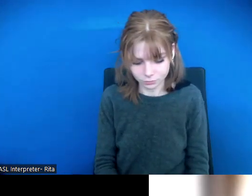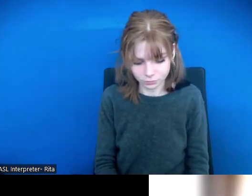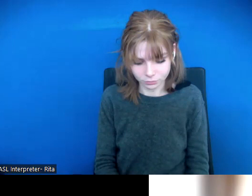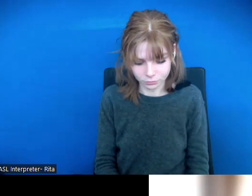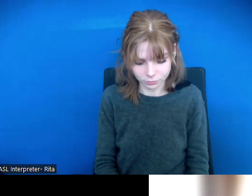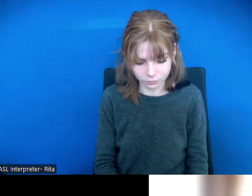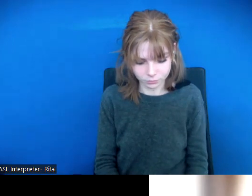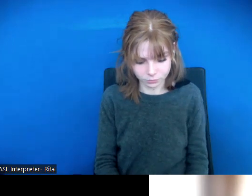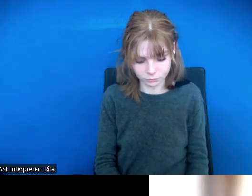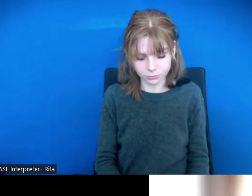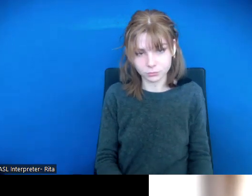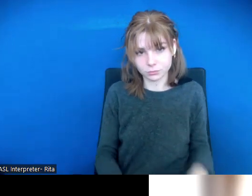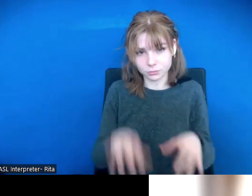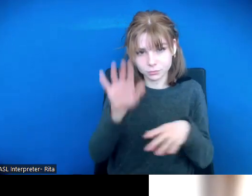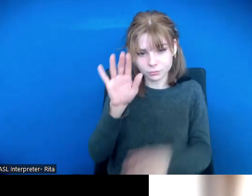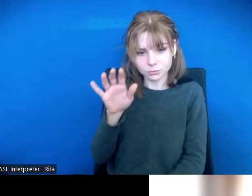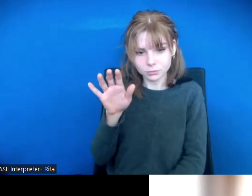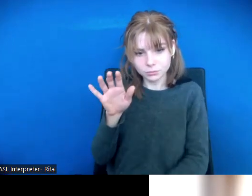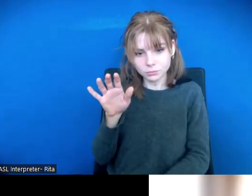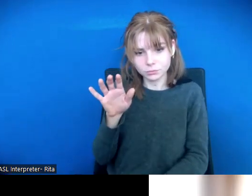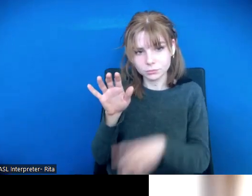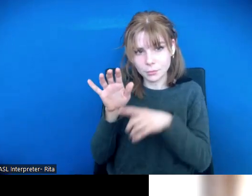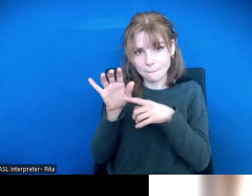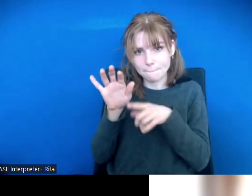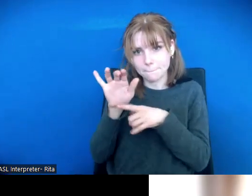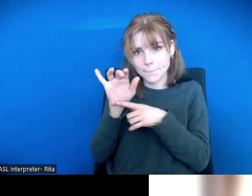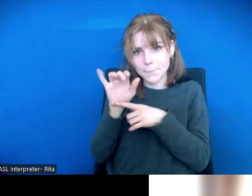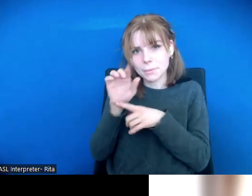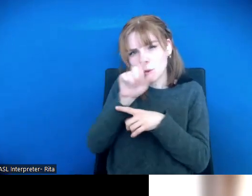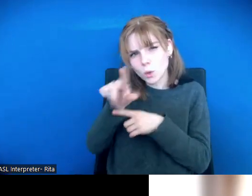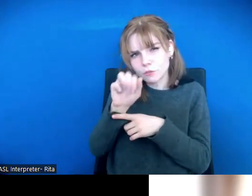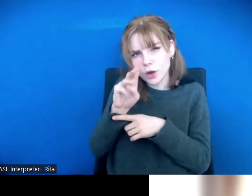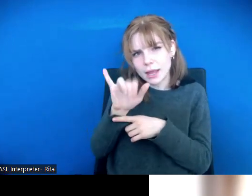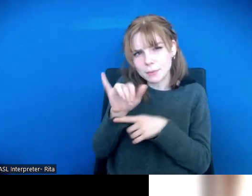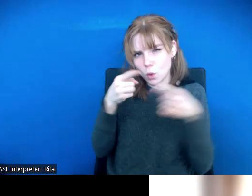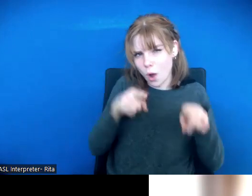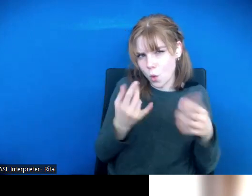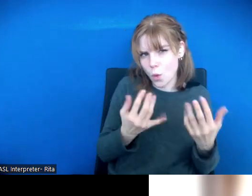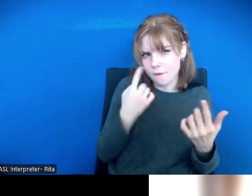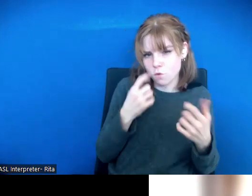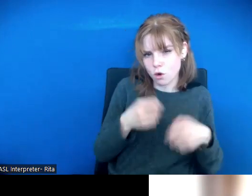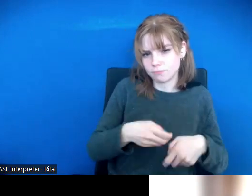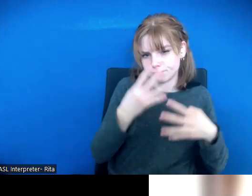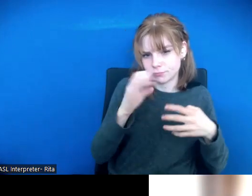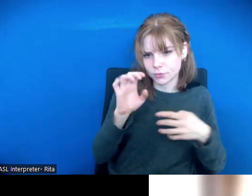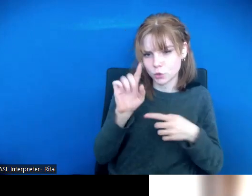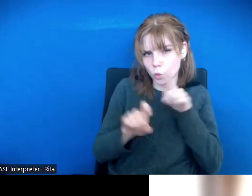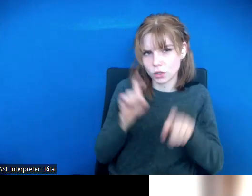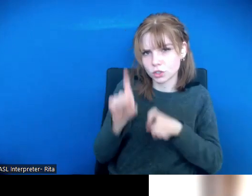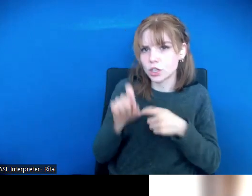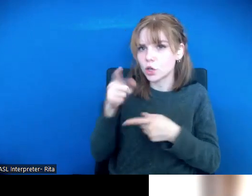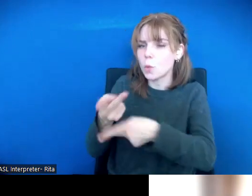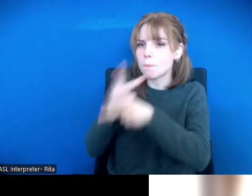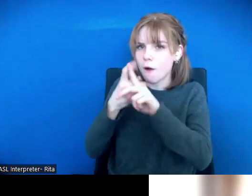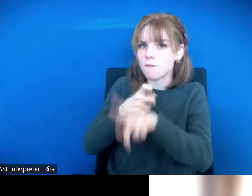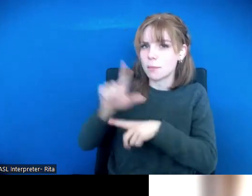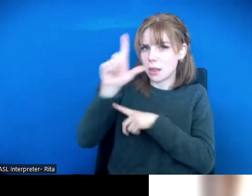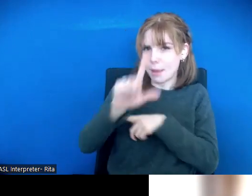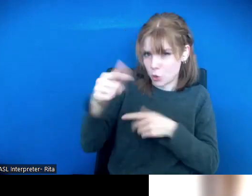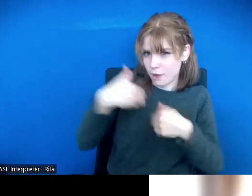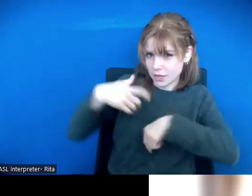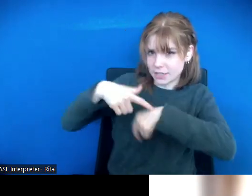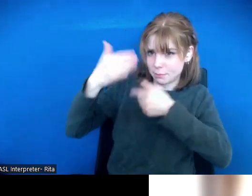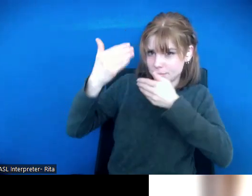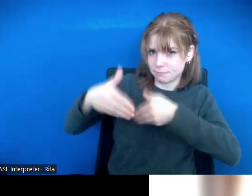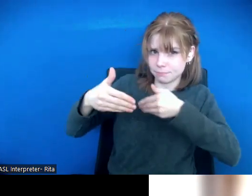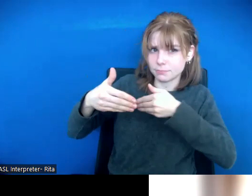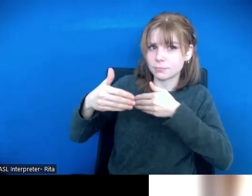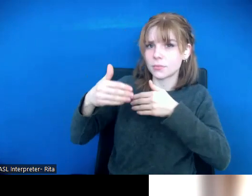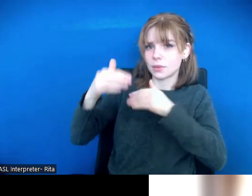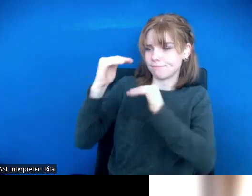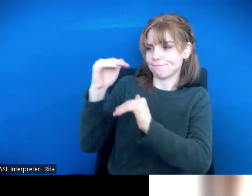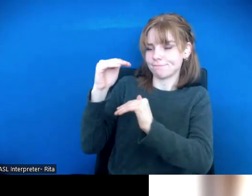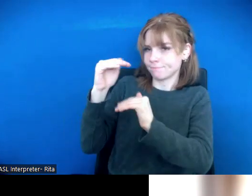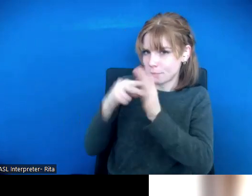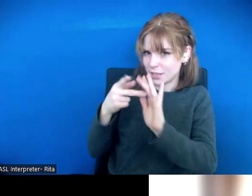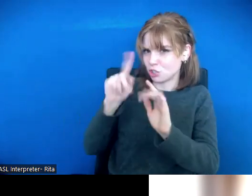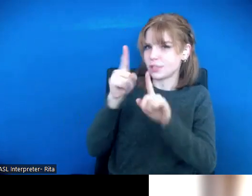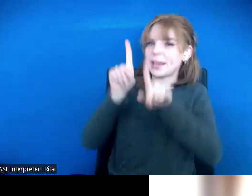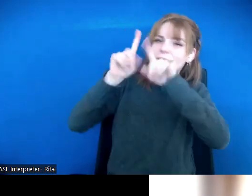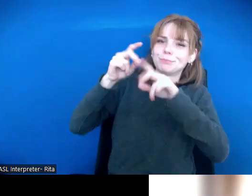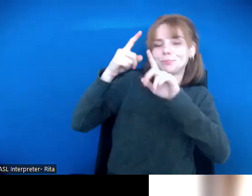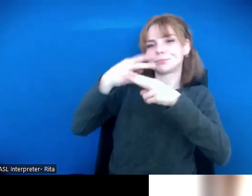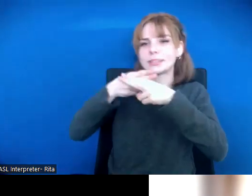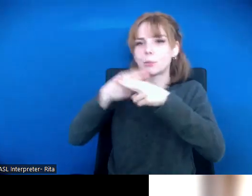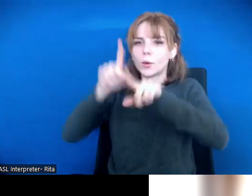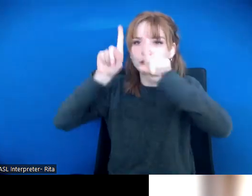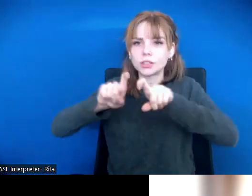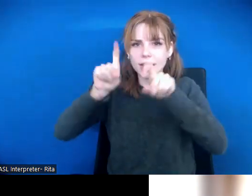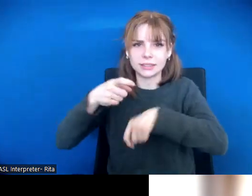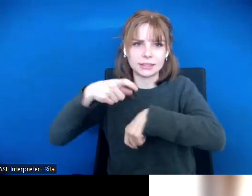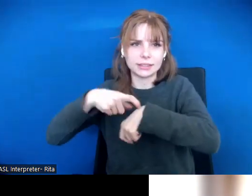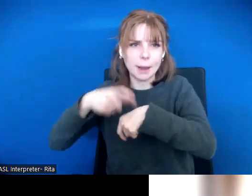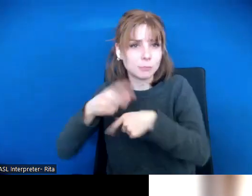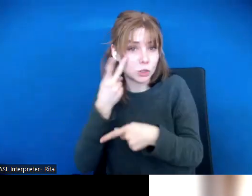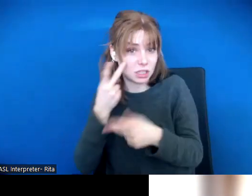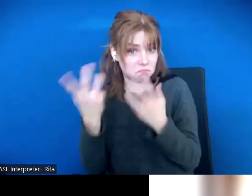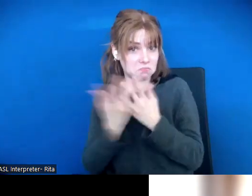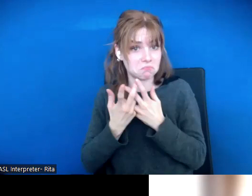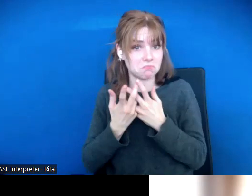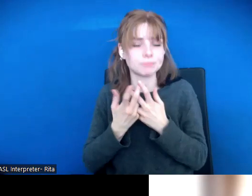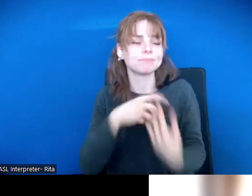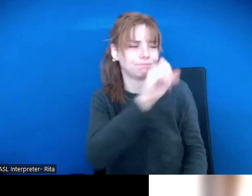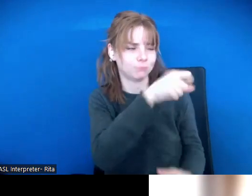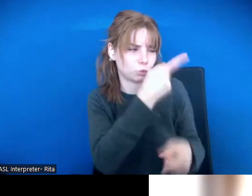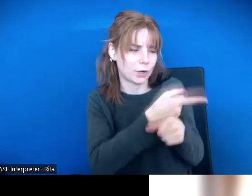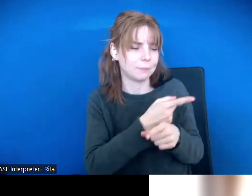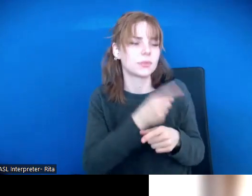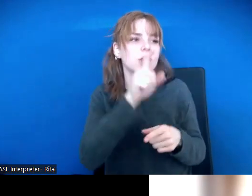If anybody has any questions, if you want to put them in the chat and Amy can answer them. We still have a few minutes left.